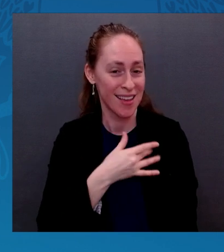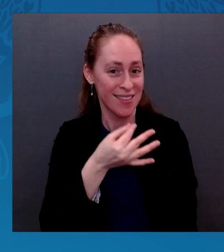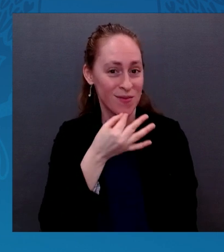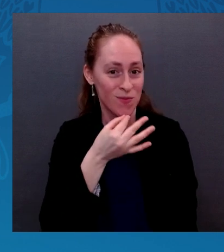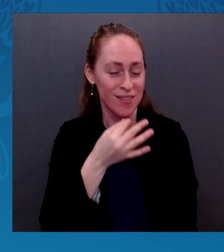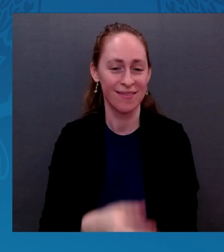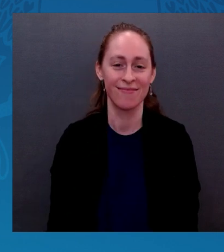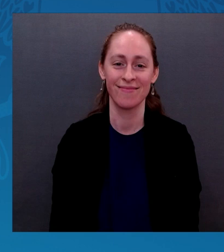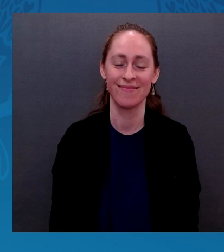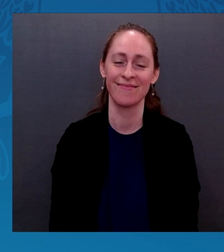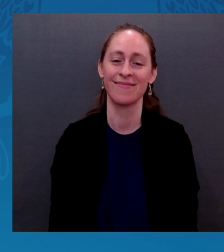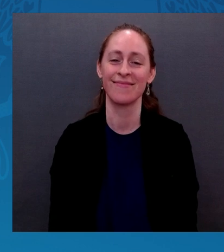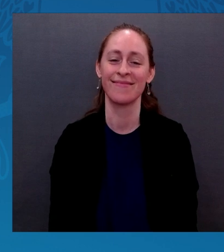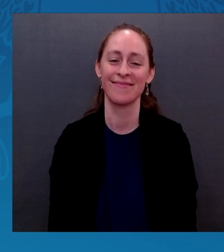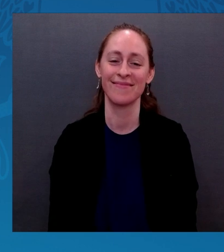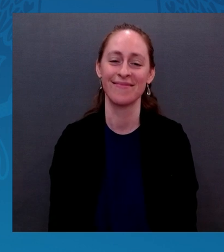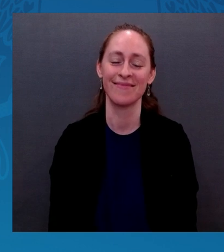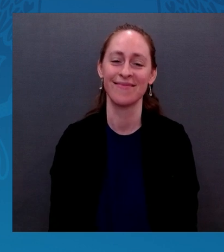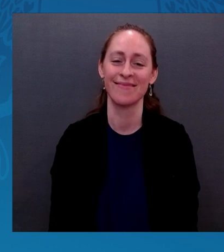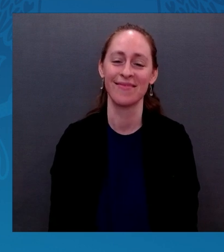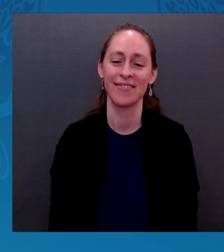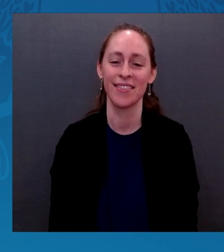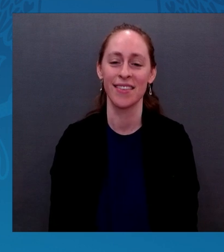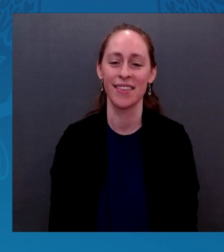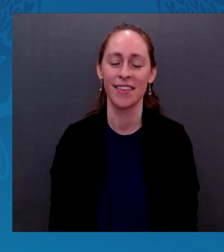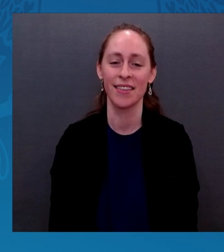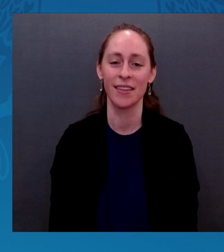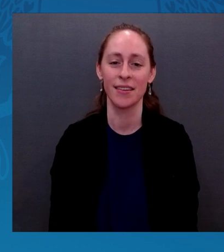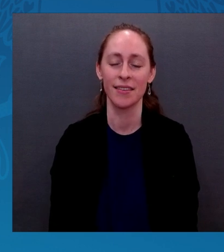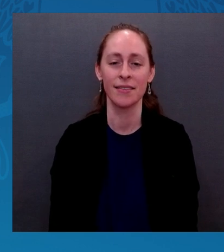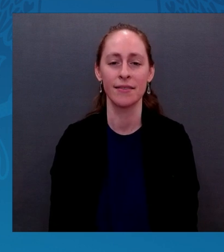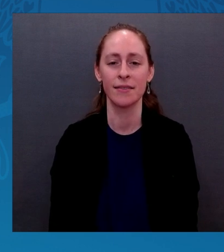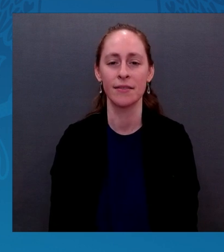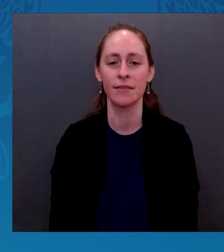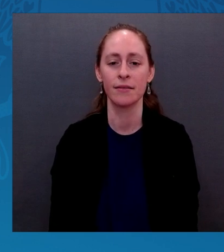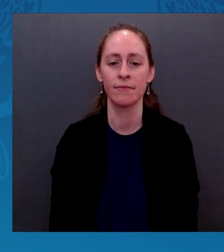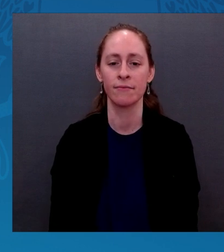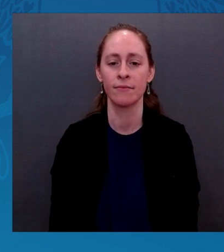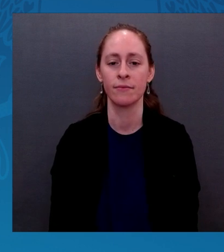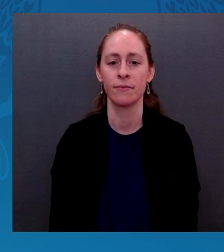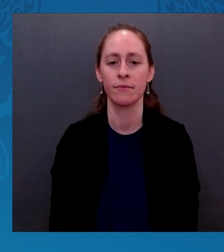Thank you for being with us today. You are retired educator, a lifelong Newark resident